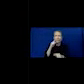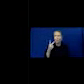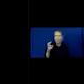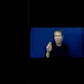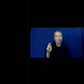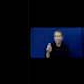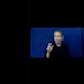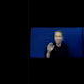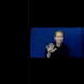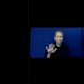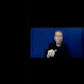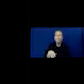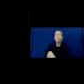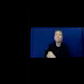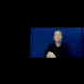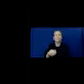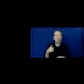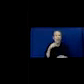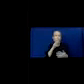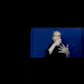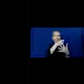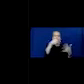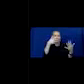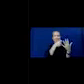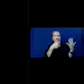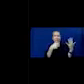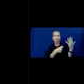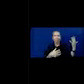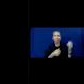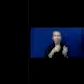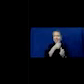So let's look at each step.